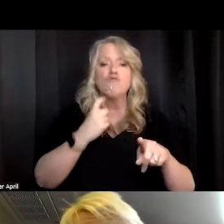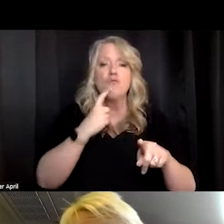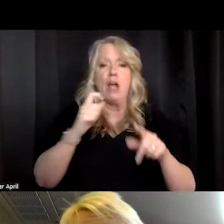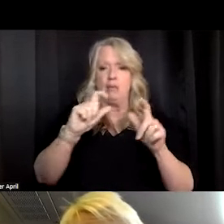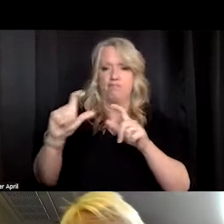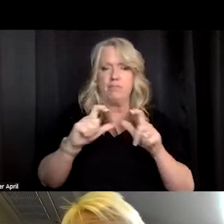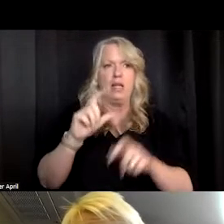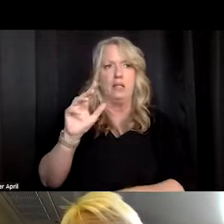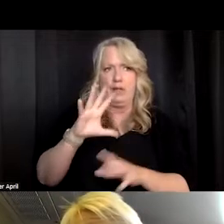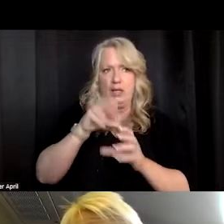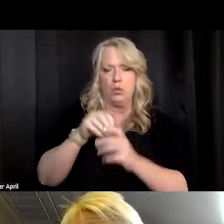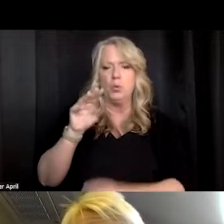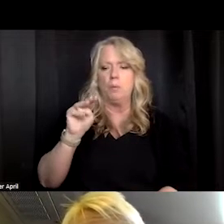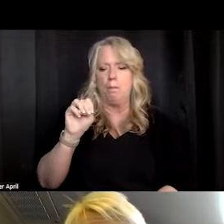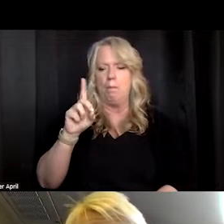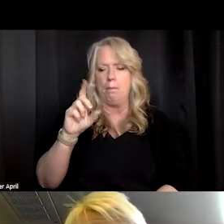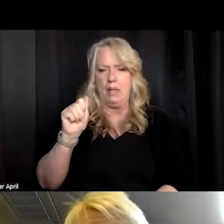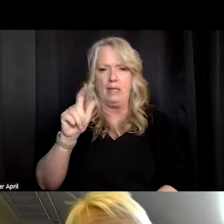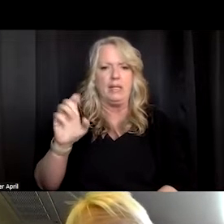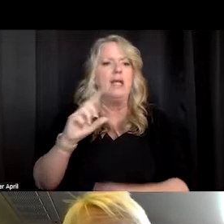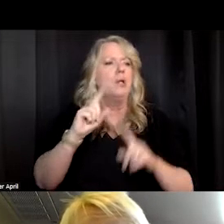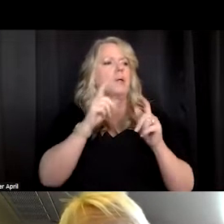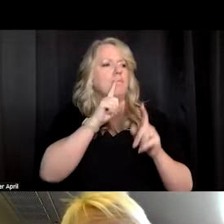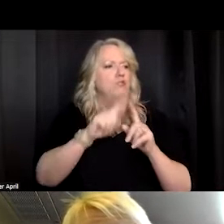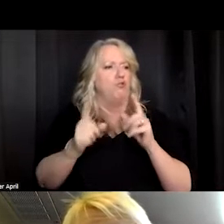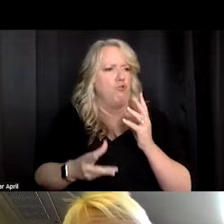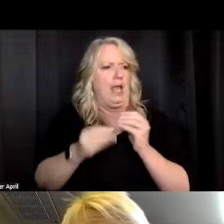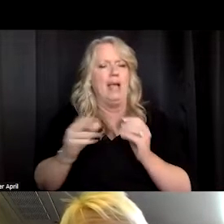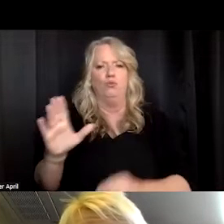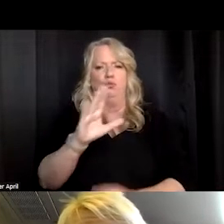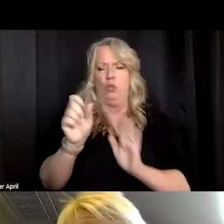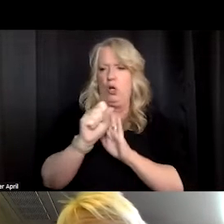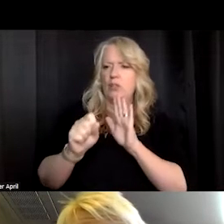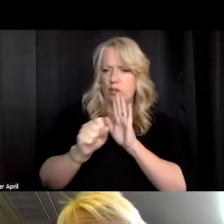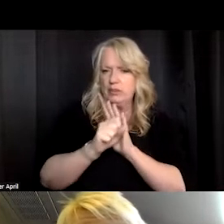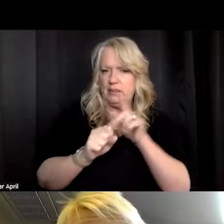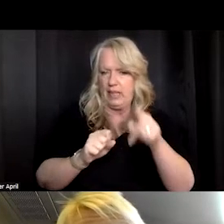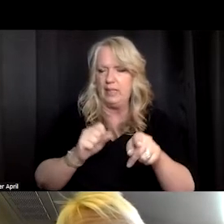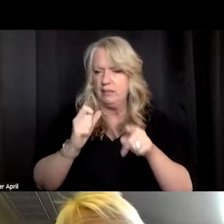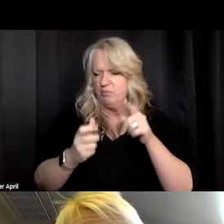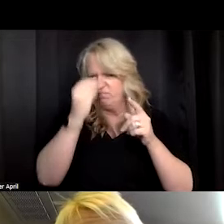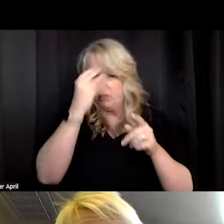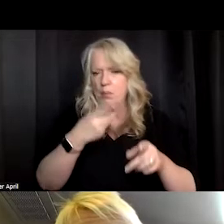, IF YOU ARE FROM A STATE THAT IS NOT LIT UP IN RED , BUT INCLUDE MEDICAID, PLEASE LET US KNOW SO